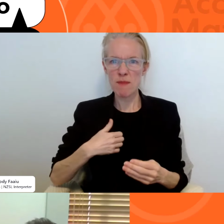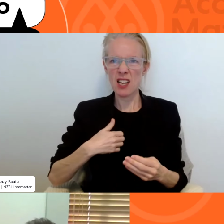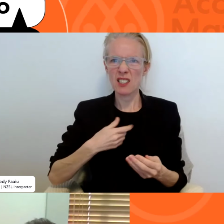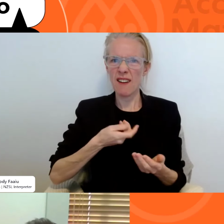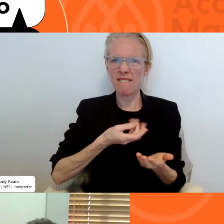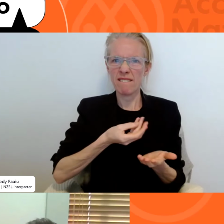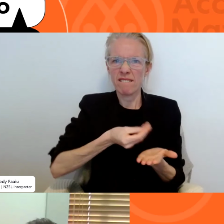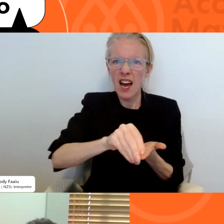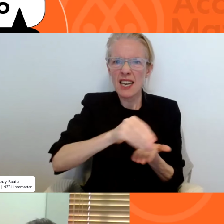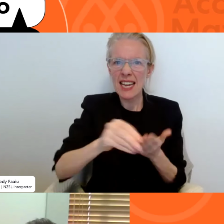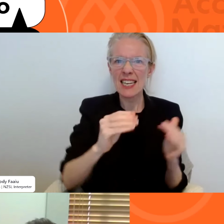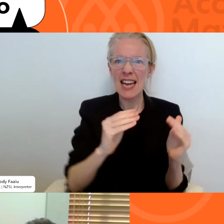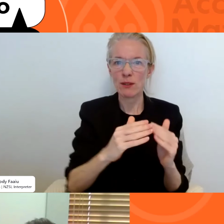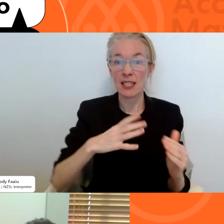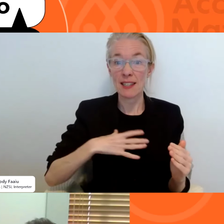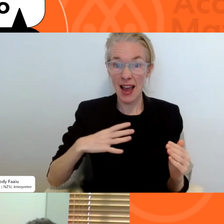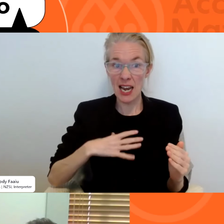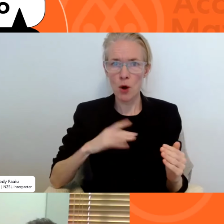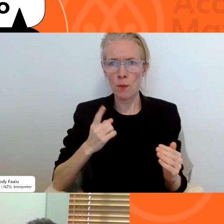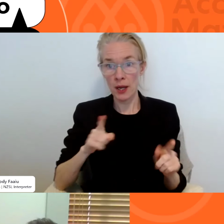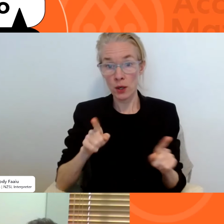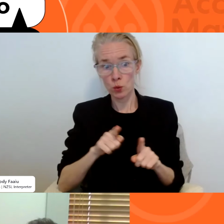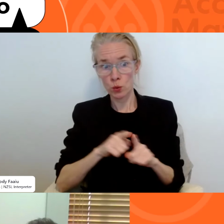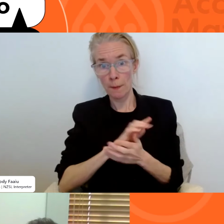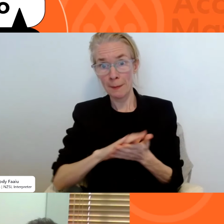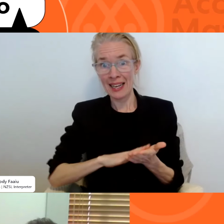if the numbers are dropping, when you consider that over the last